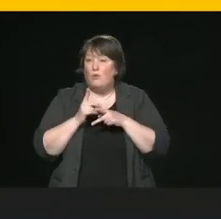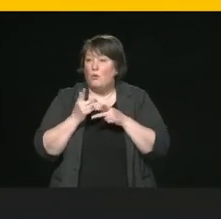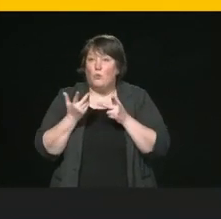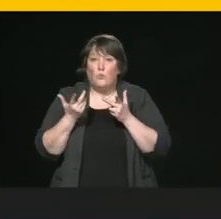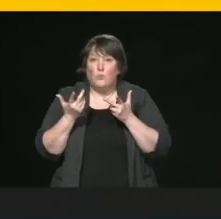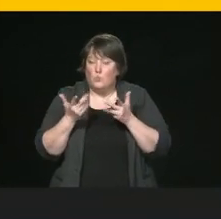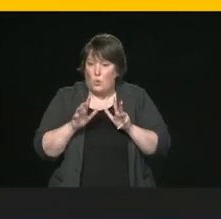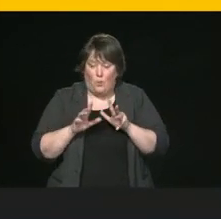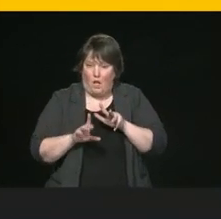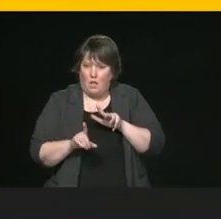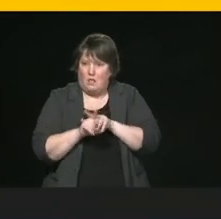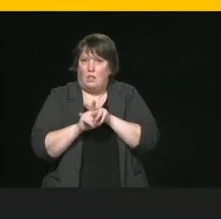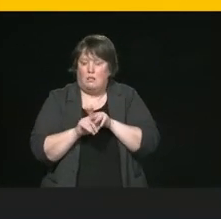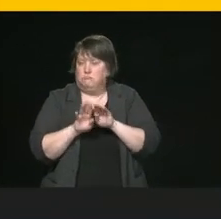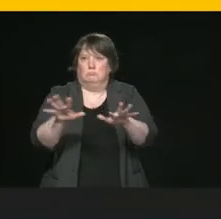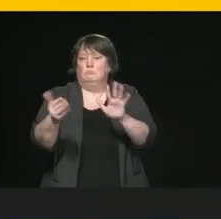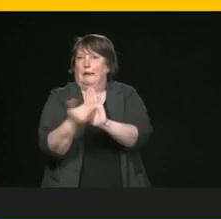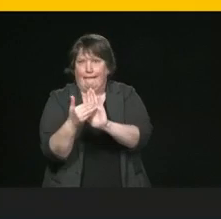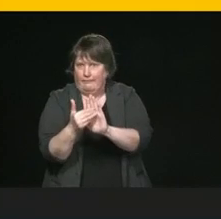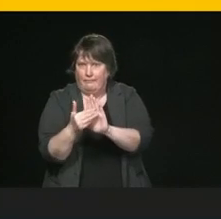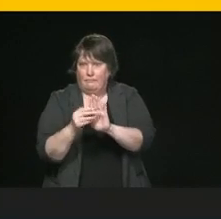AS A COUNTRY, TO RESURGENCES,